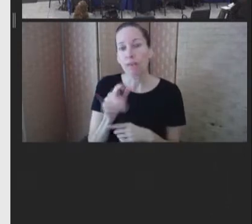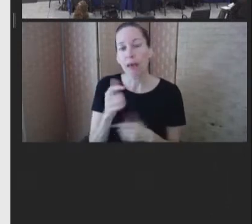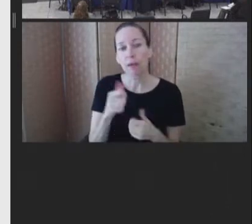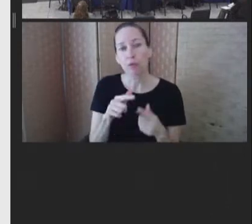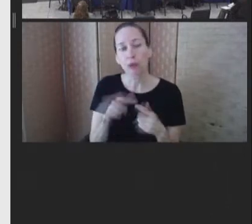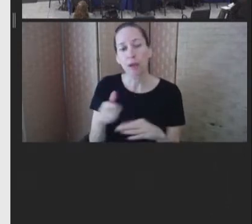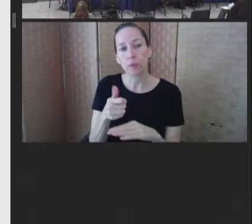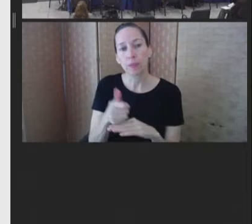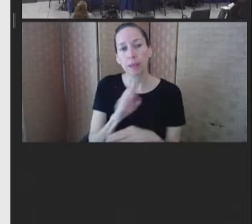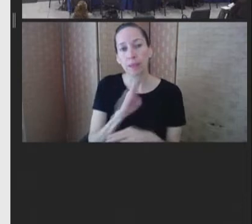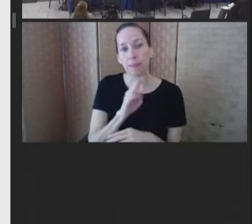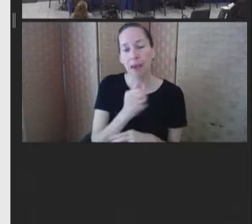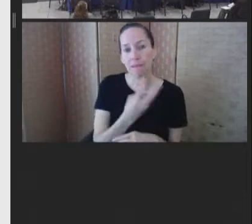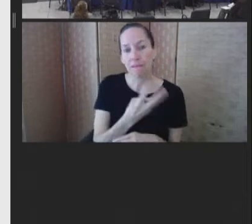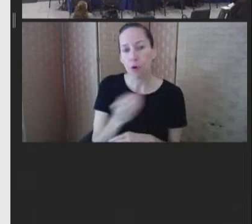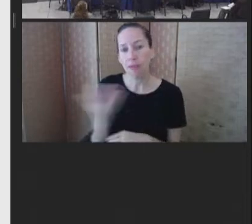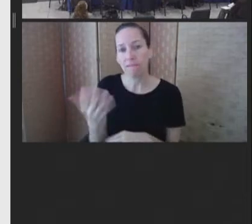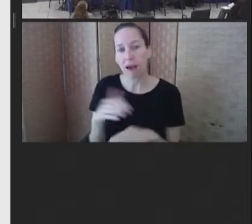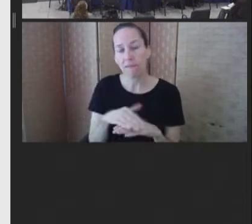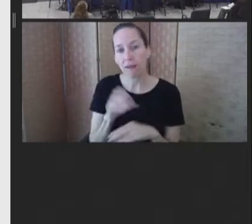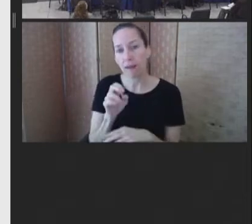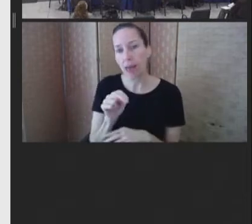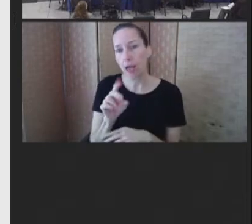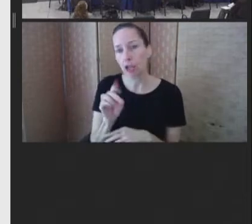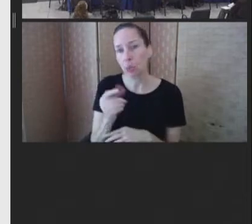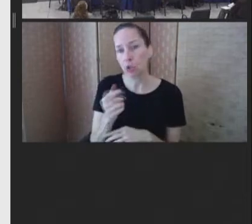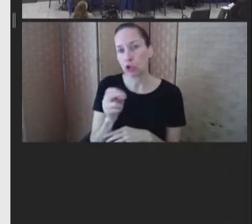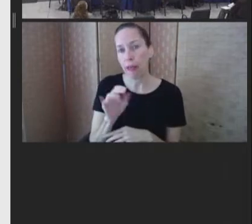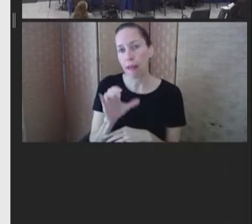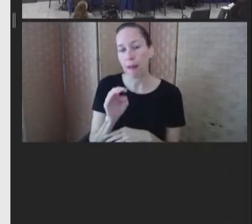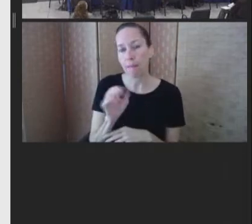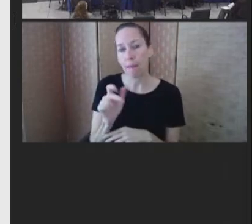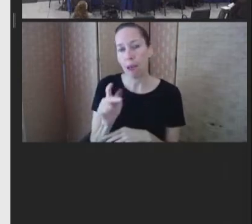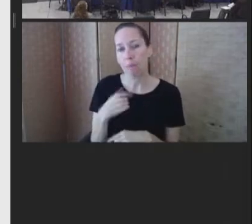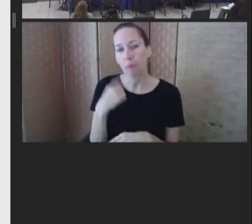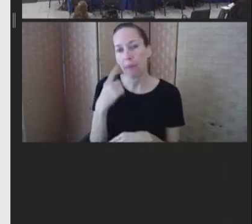on that endogenic map. And we think, again, it's somewhere between Beta and Omicron,